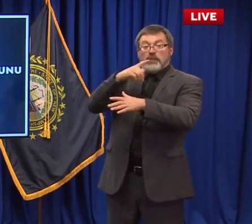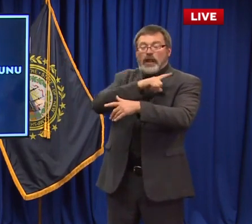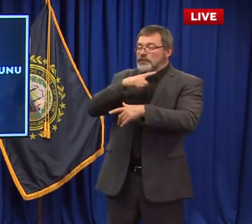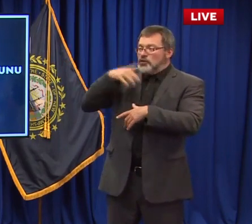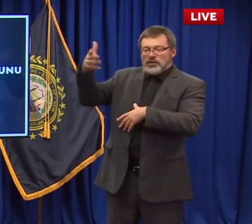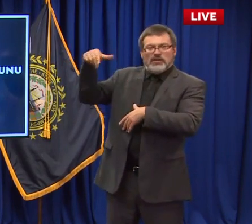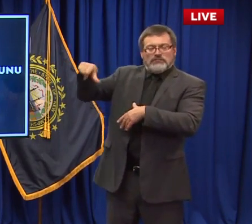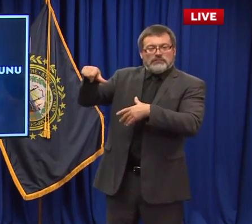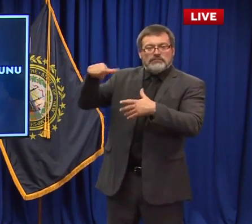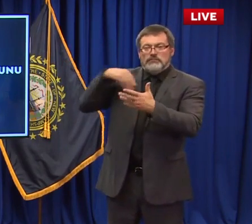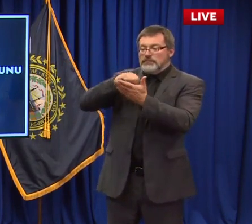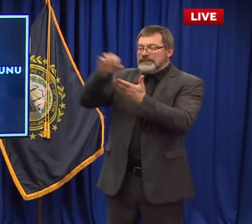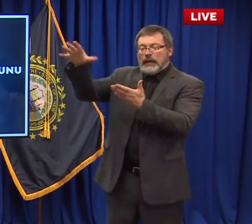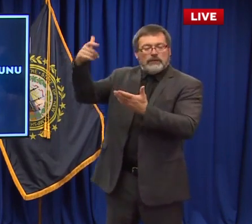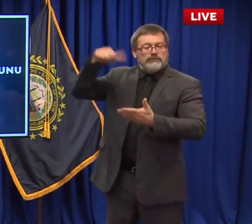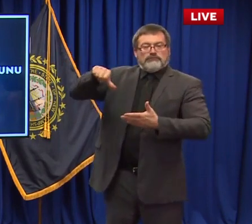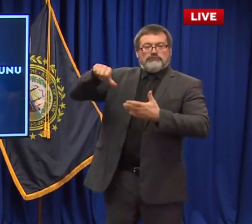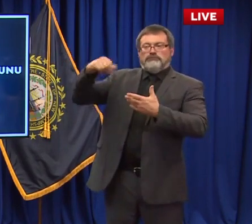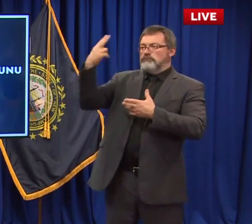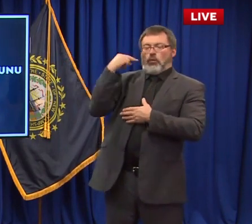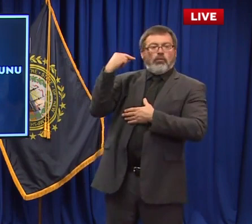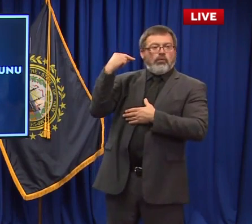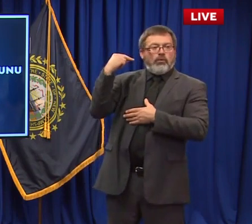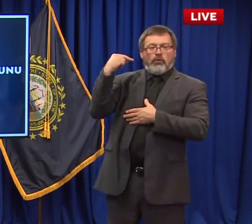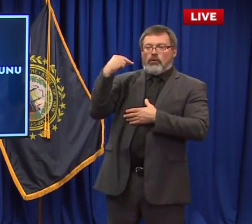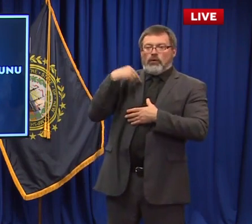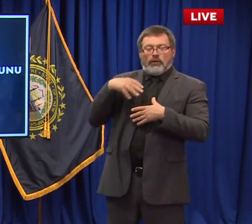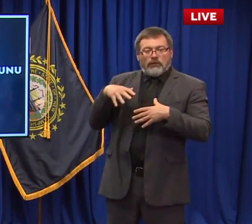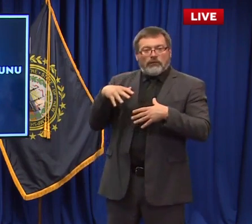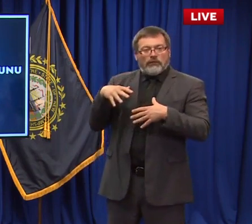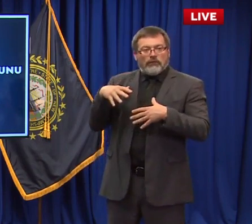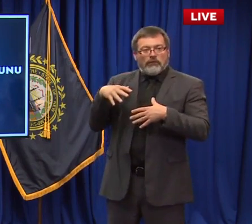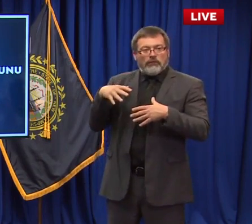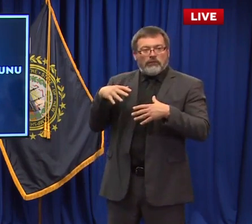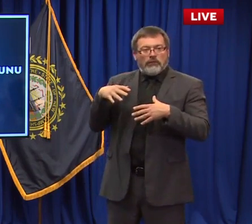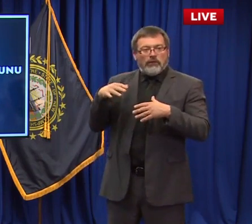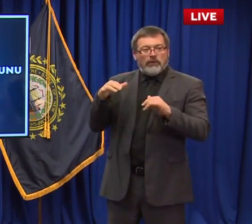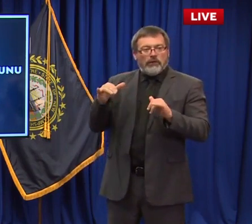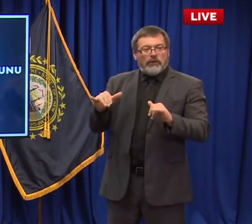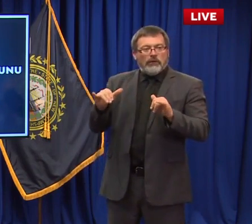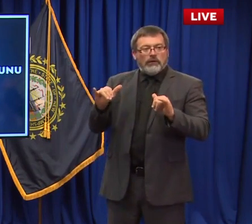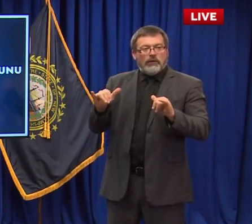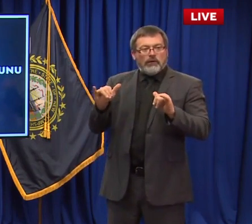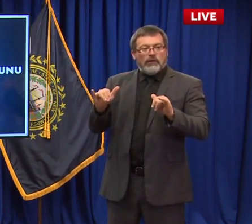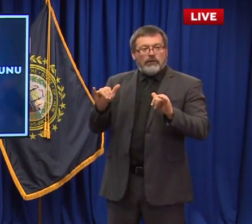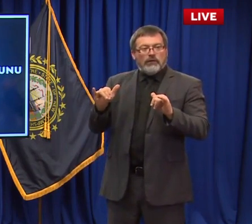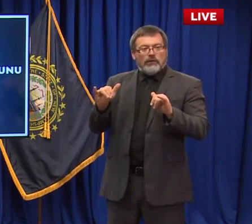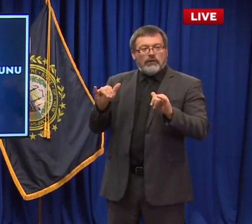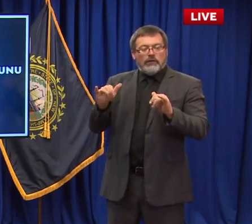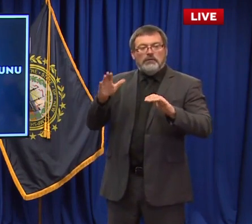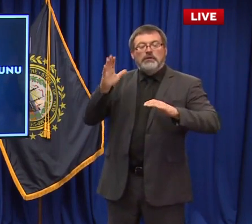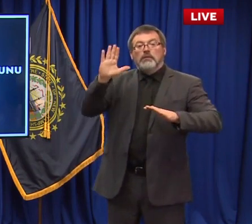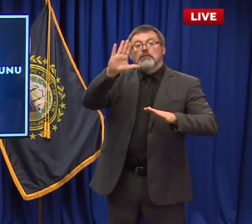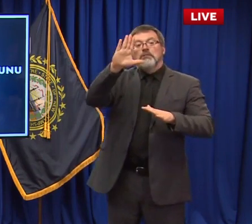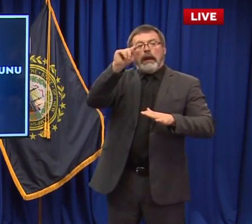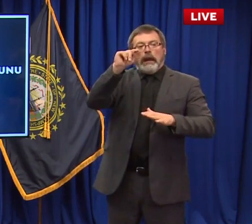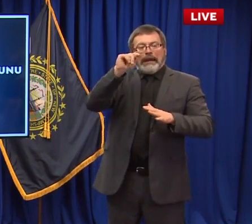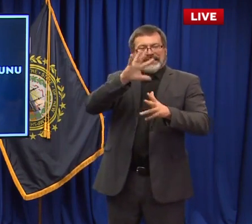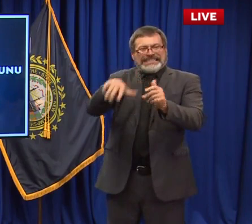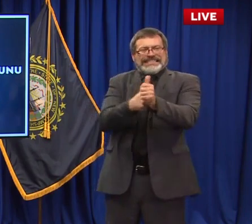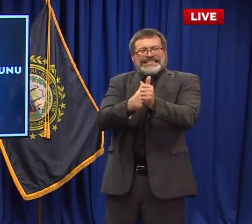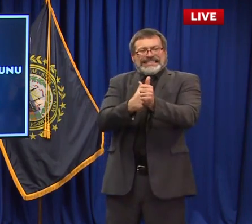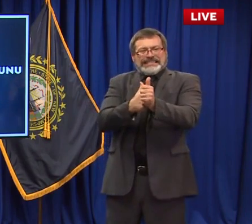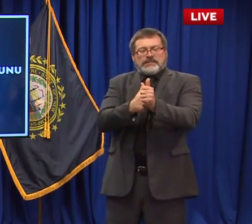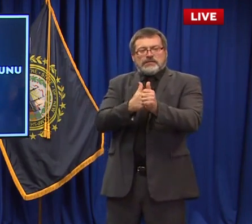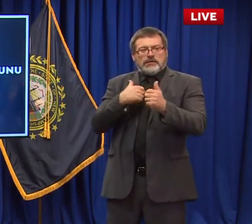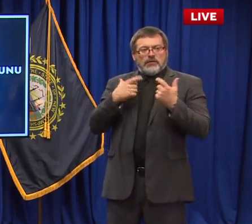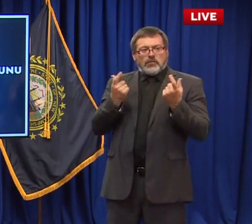WE PUT OURSELVES INTO HIGH GEAR TO MANAGE TO MAKE SURE WE ARE PROVIDING THAT OPPORTUNITY TO REOPEN OUR ECONOMY, INCREASE OUR REVENUES TO THE POINT WHERE THOSE BUSINESS TAX TRIGGERS